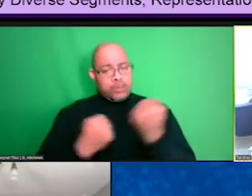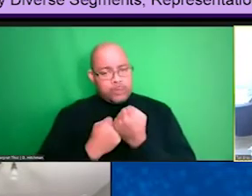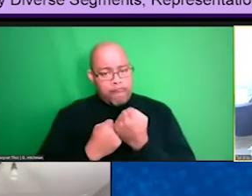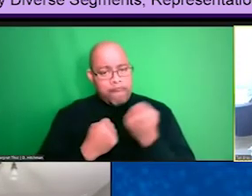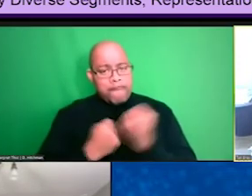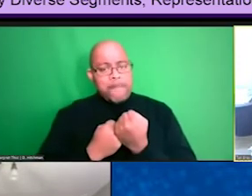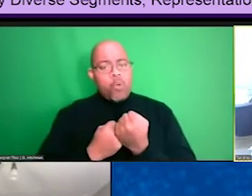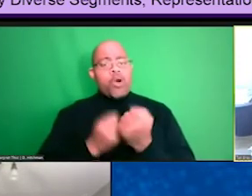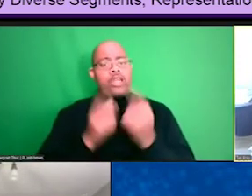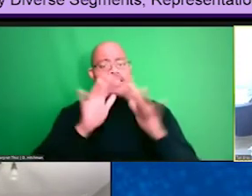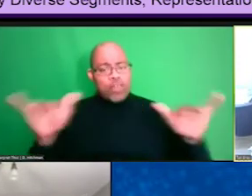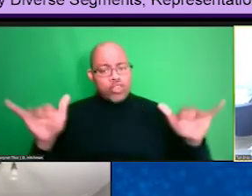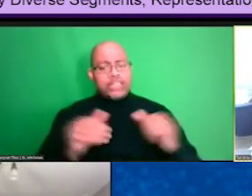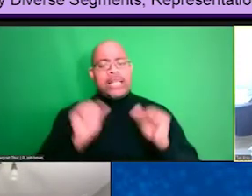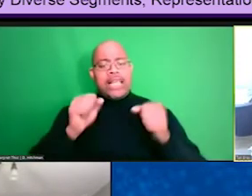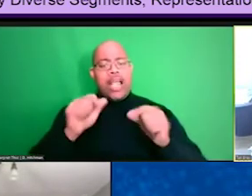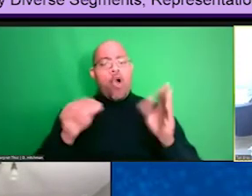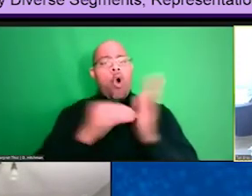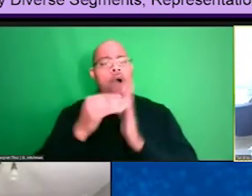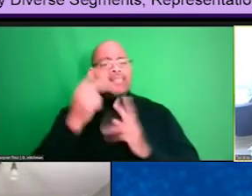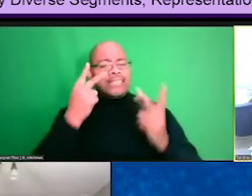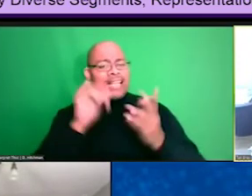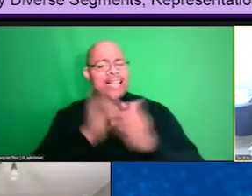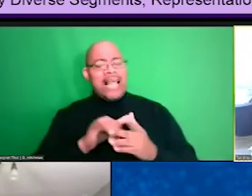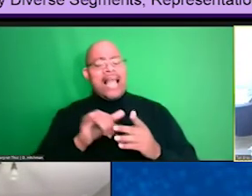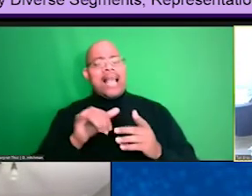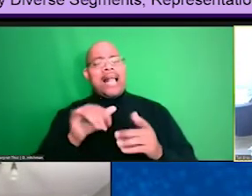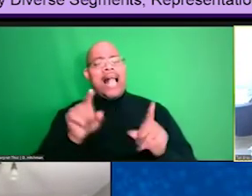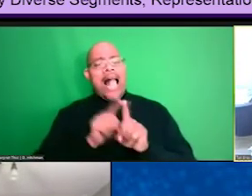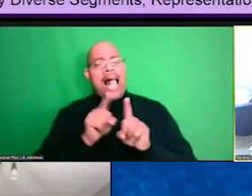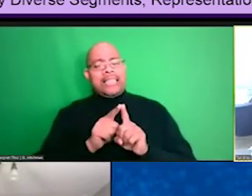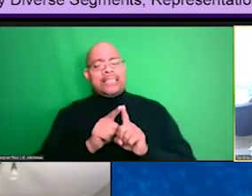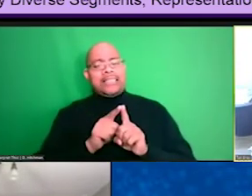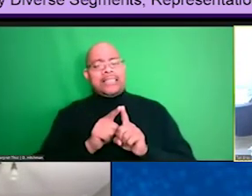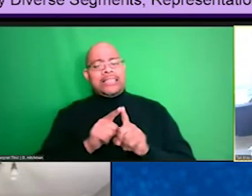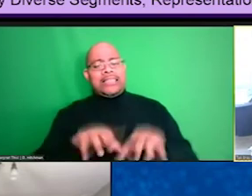diverse needs can often be viewed as something that is taken after a product is designed